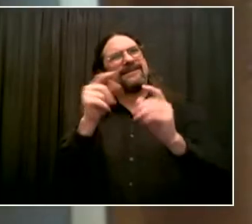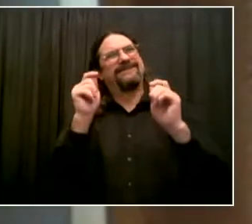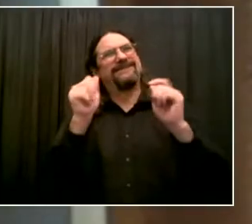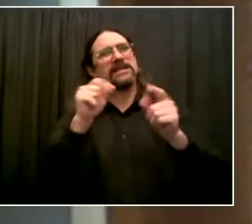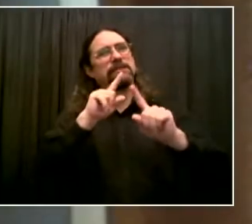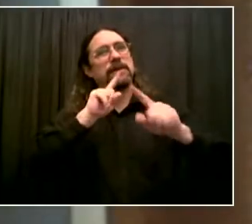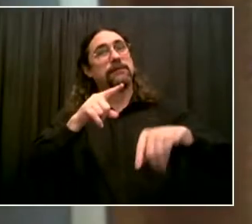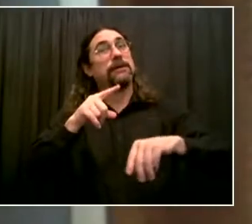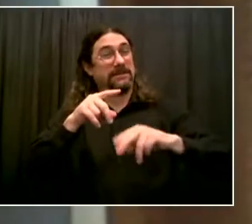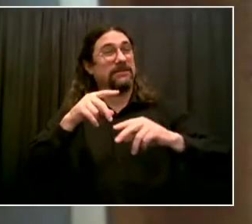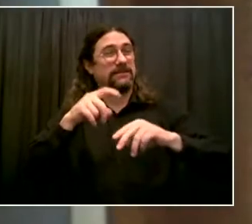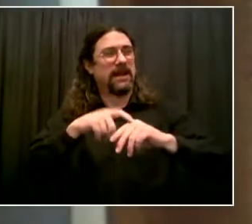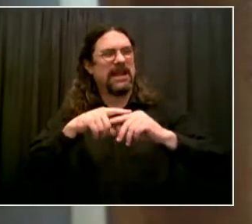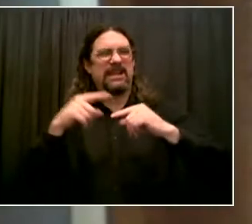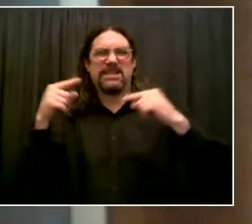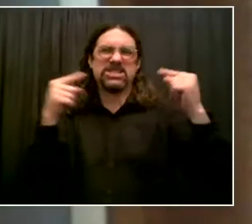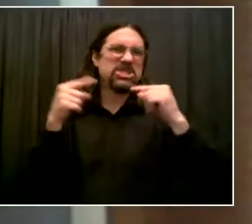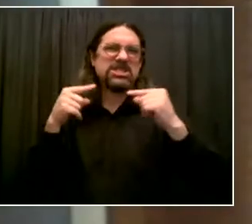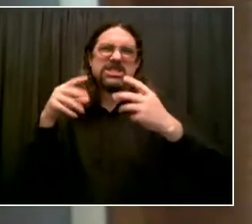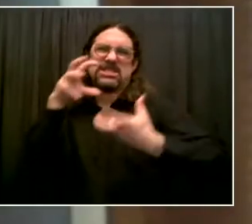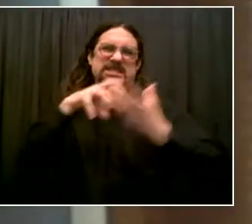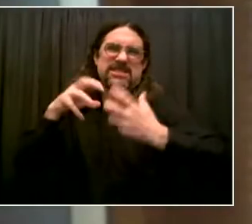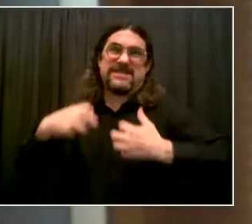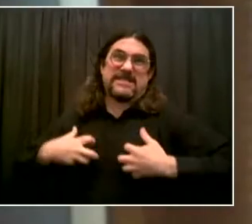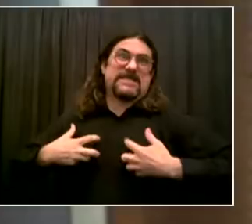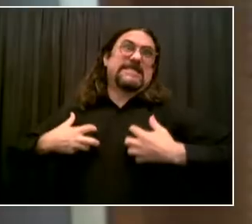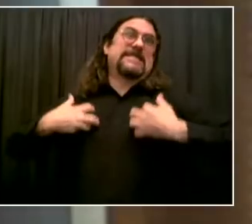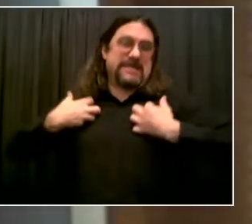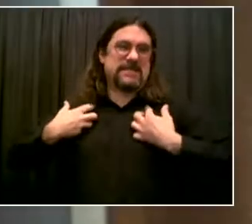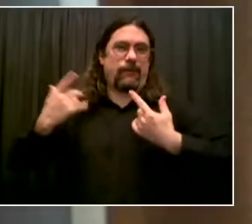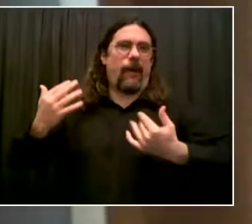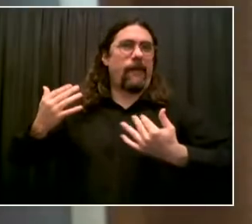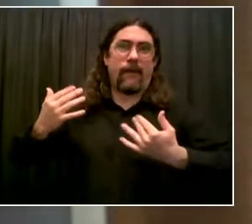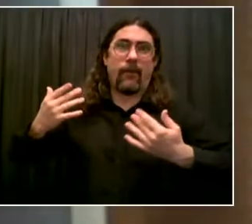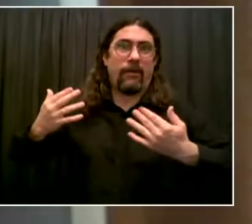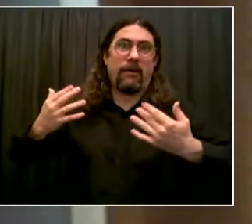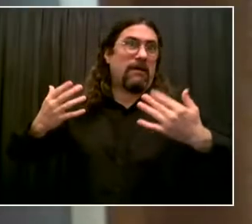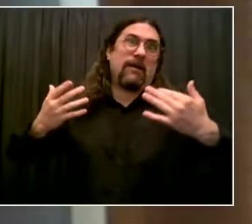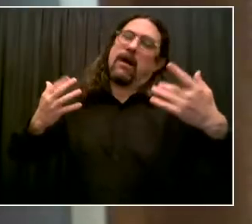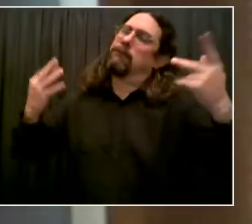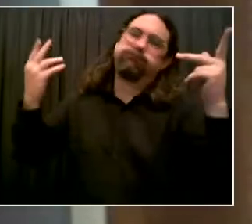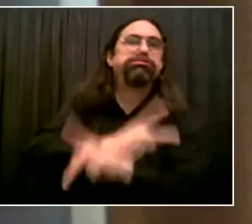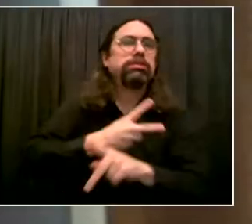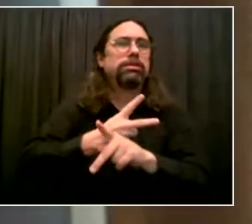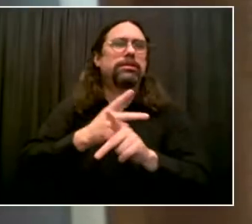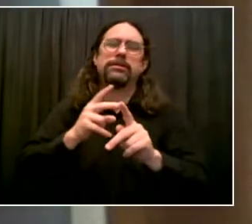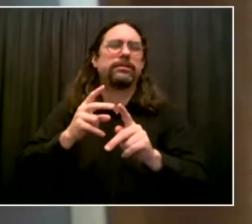TIME AND LACK OF RESOURCES WILL NOW HAVE THE RESOURCE WITH THE EXPANSION OF TWO TRUEDST